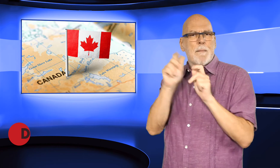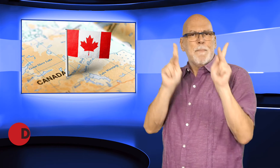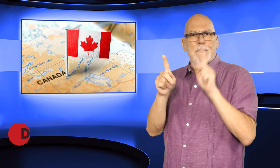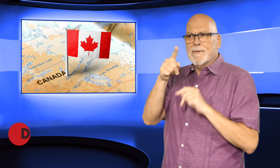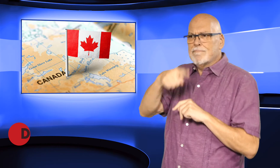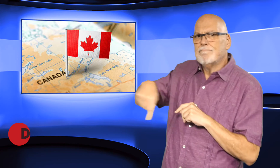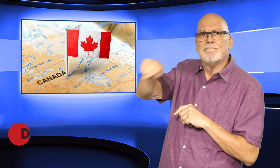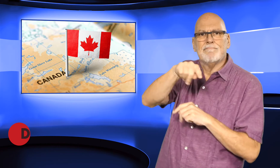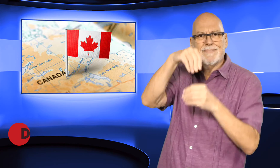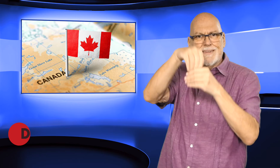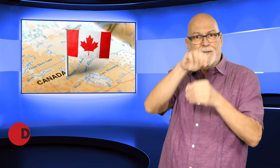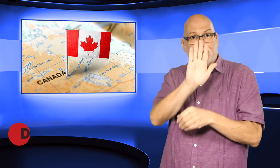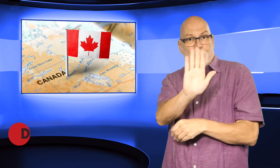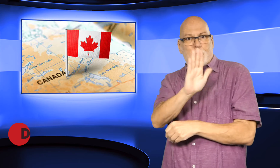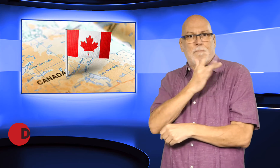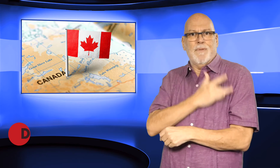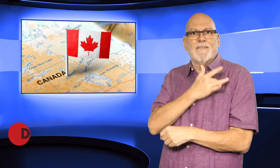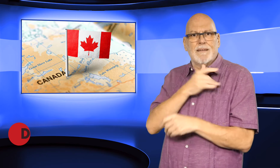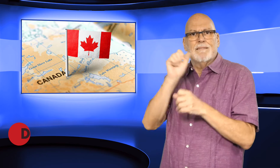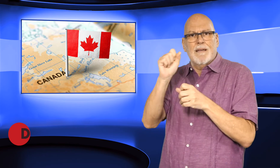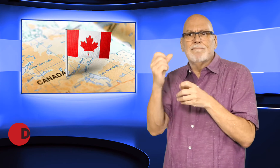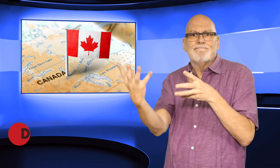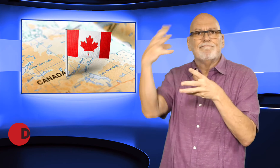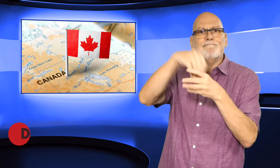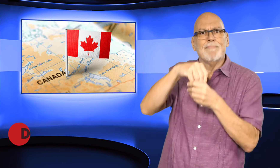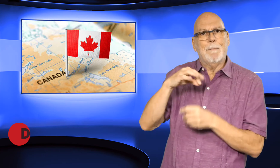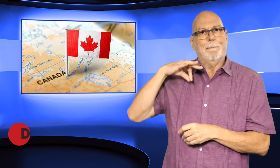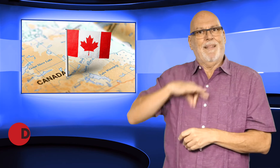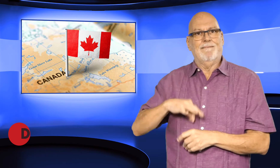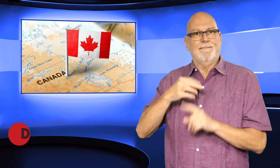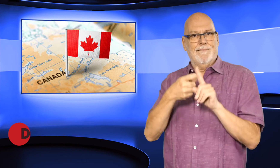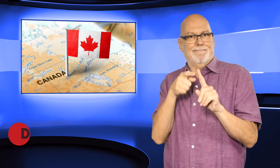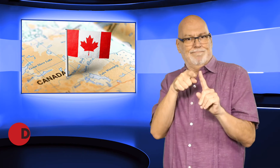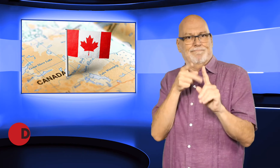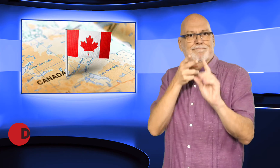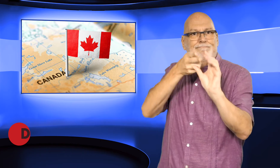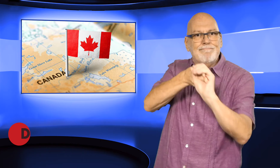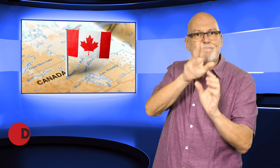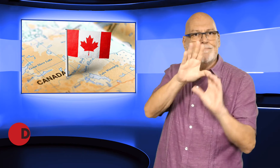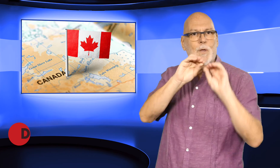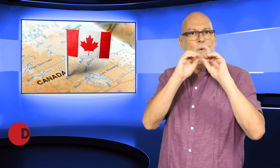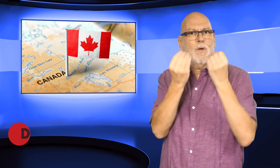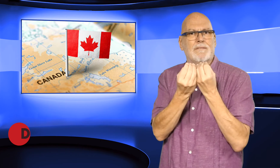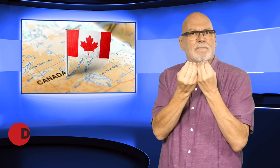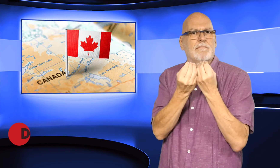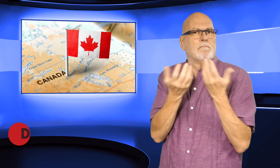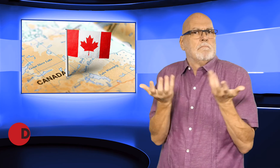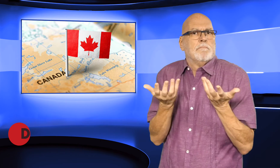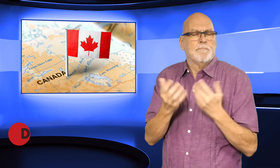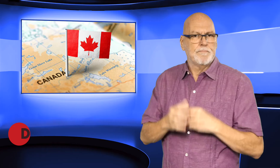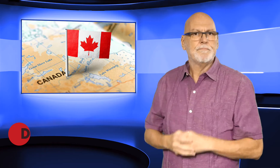and how can people in your province benefit by joining your organization?